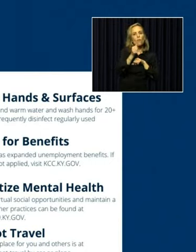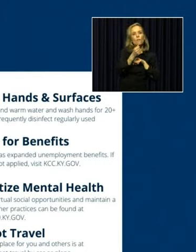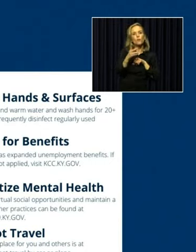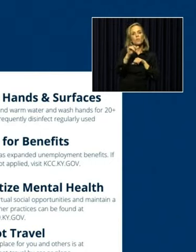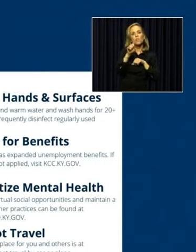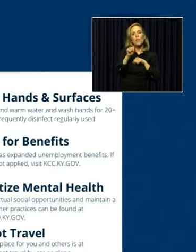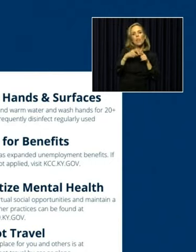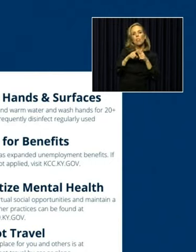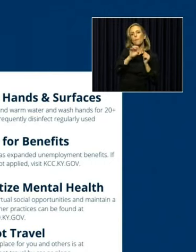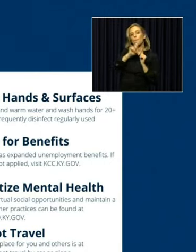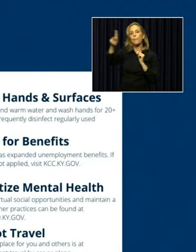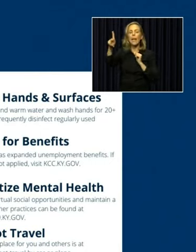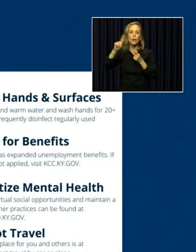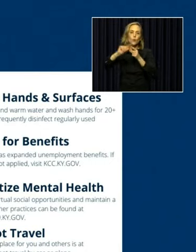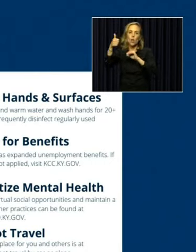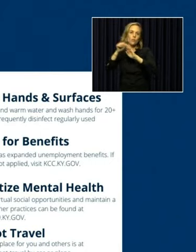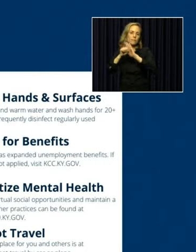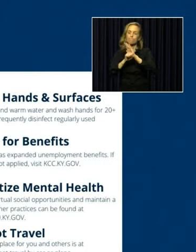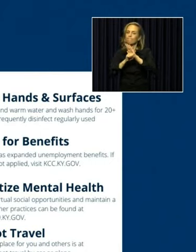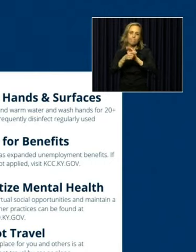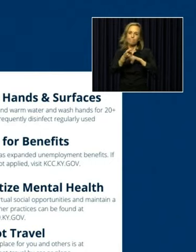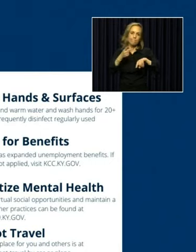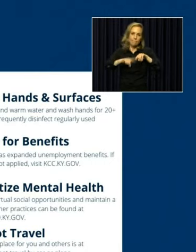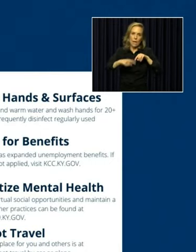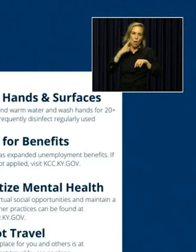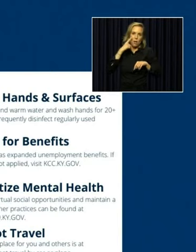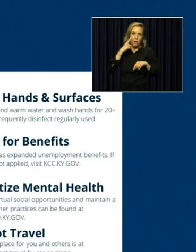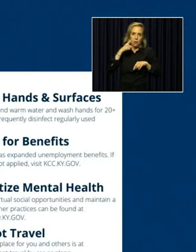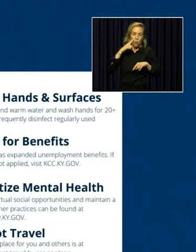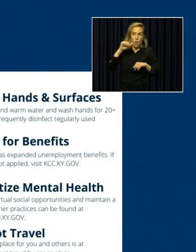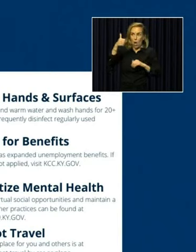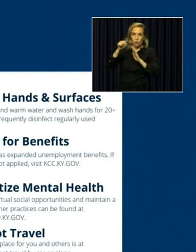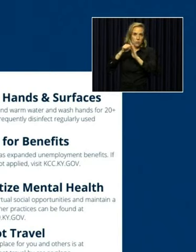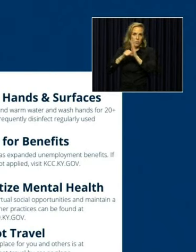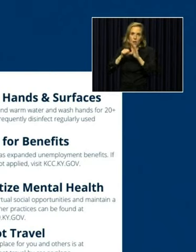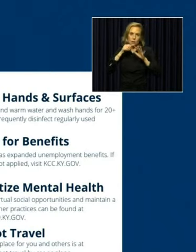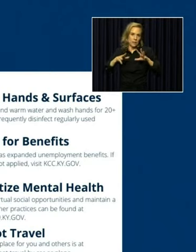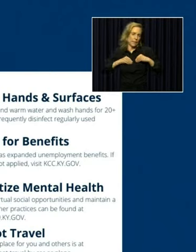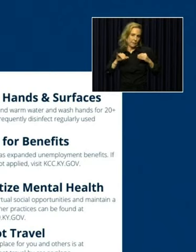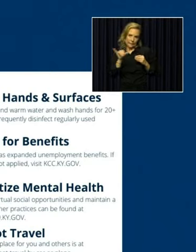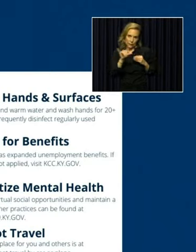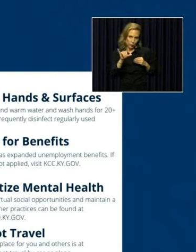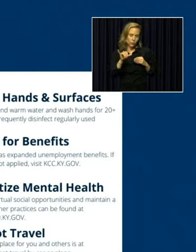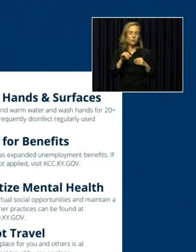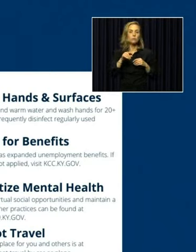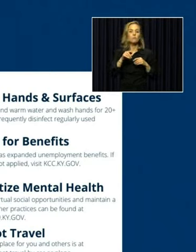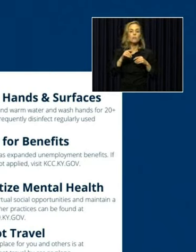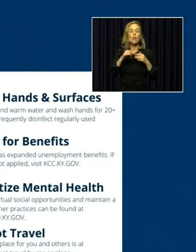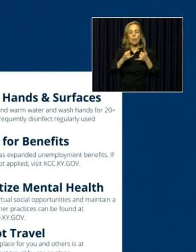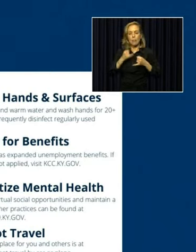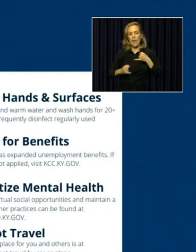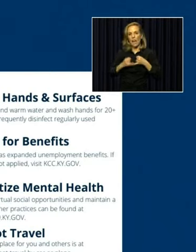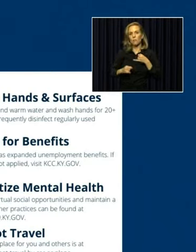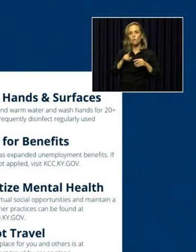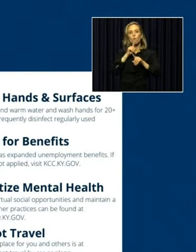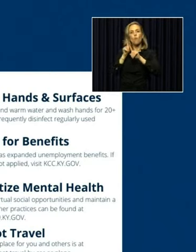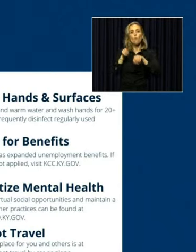THING. IT TAKES YOU BEING PROUD OF THE DOING THE RIGHT THING. AND IT TAKES YOU ENCOURAGING OTHER PEOPLE TO DO THE RIGHT THING, ESPECIALLY WHEN IT'S